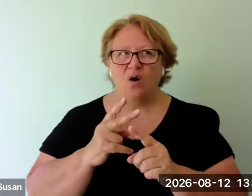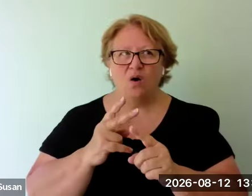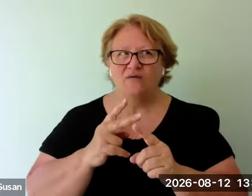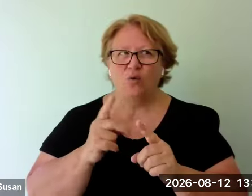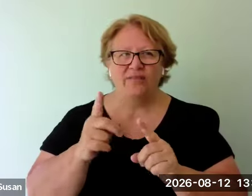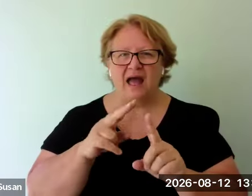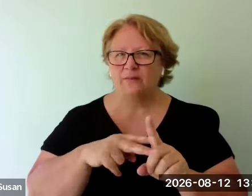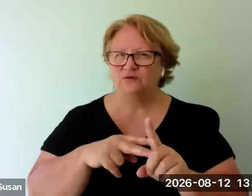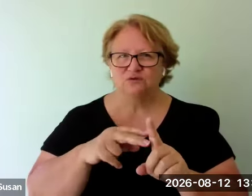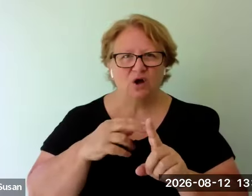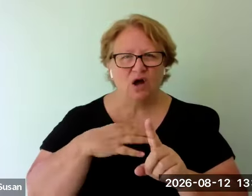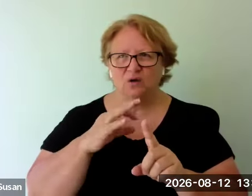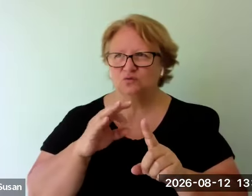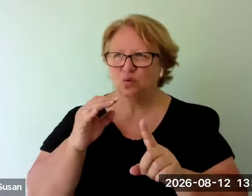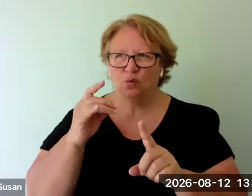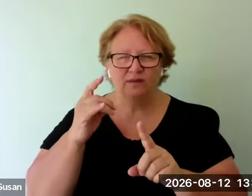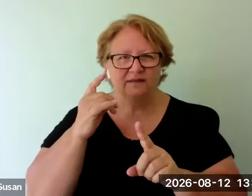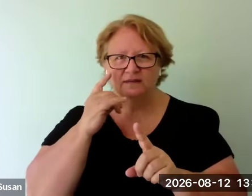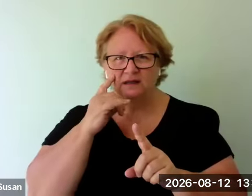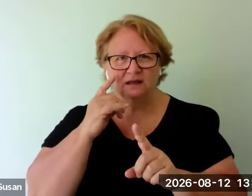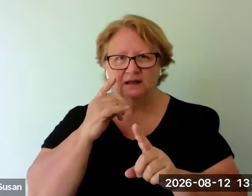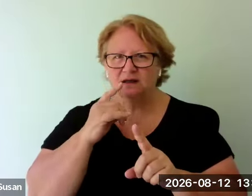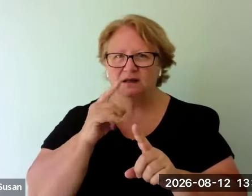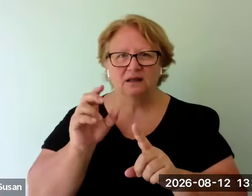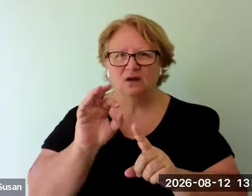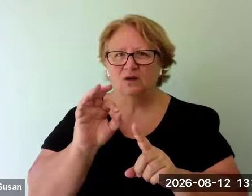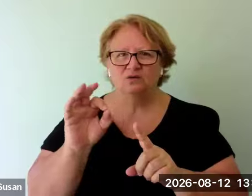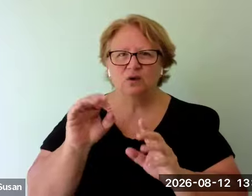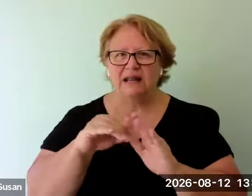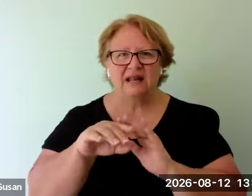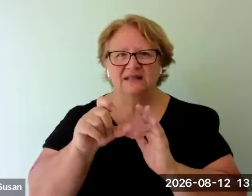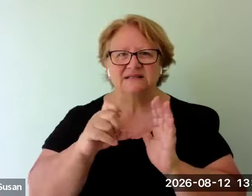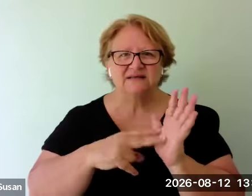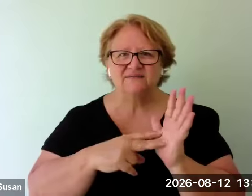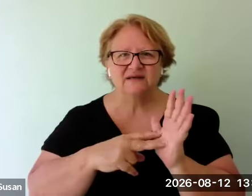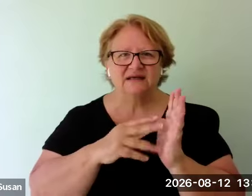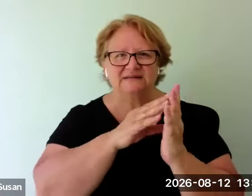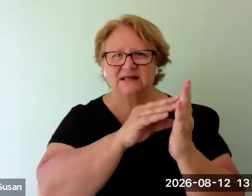: Not for the